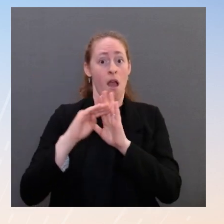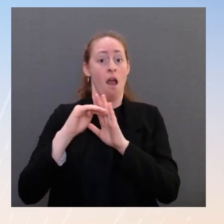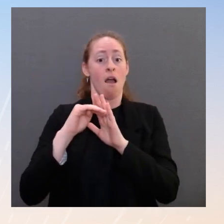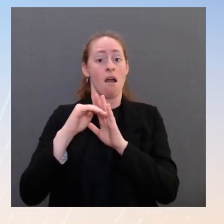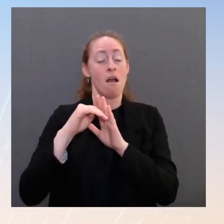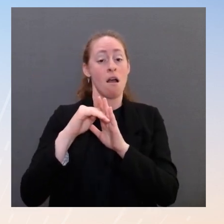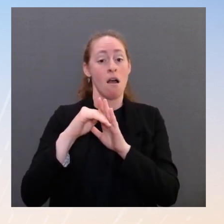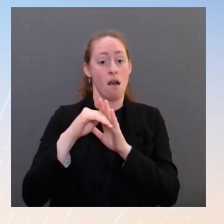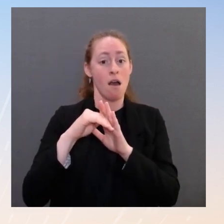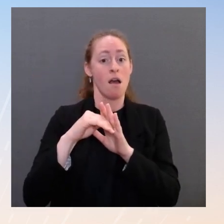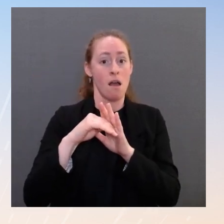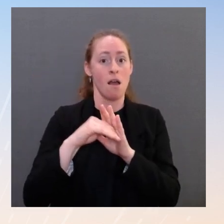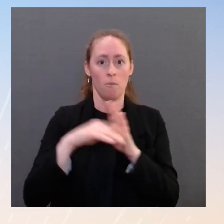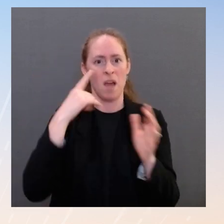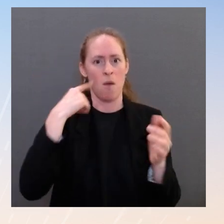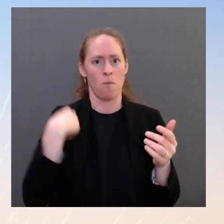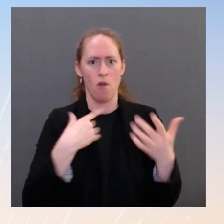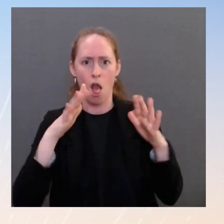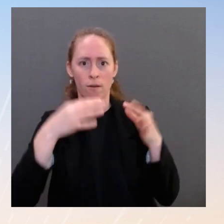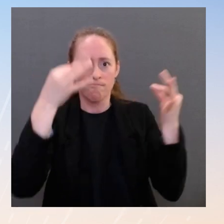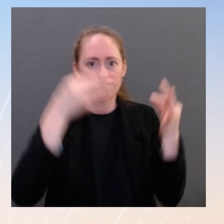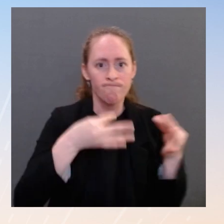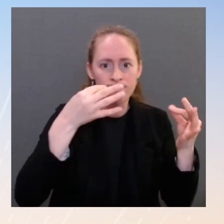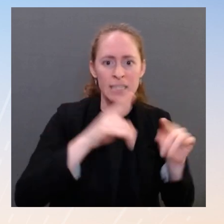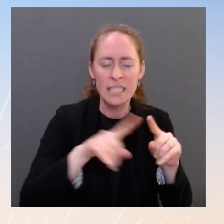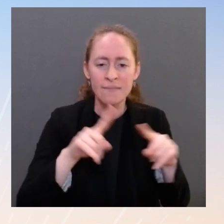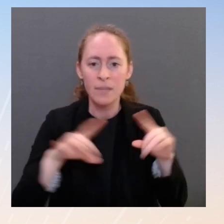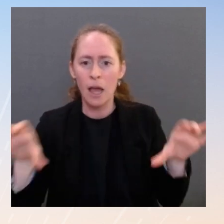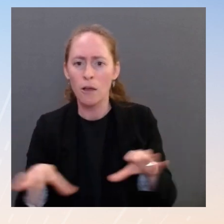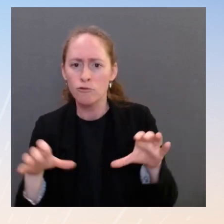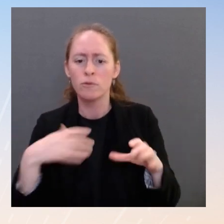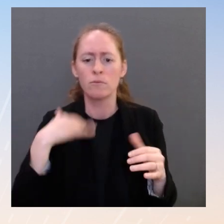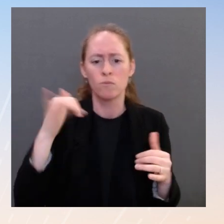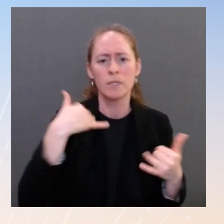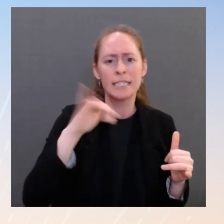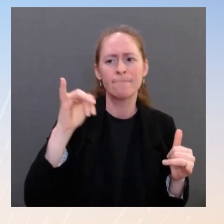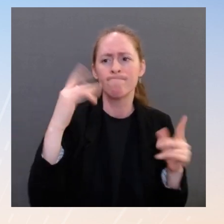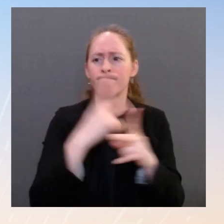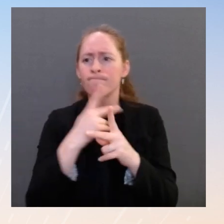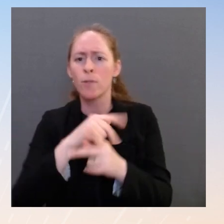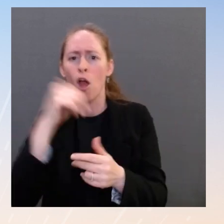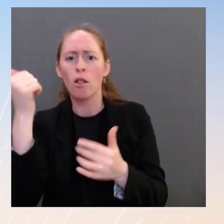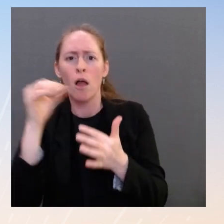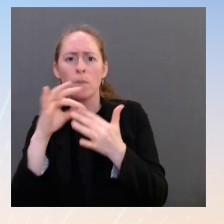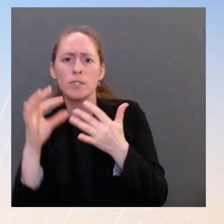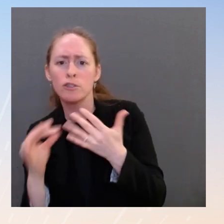but we're continuing to explore additional options. As we know, the oil markets are a global market,